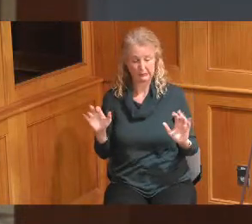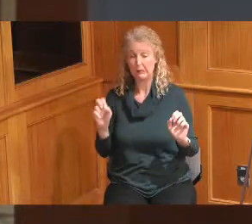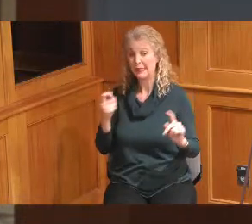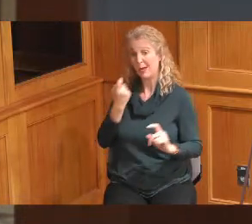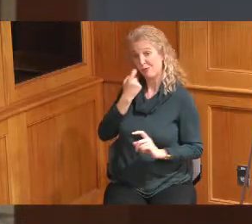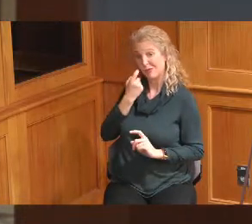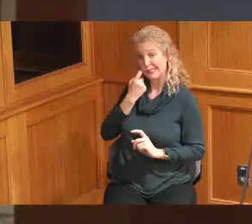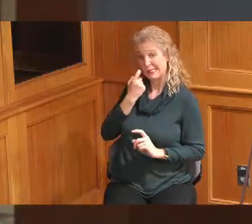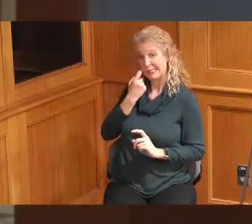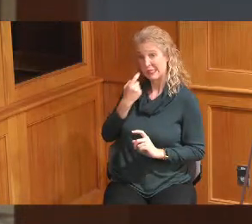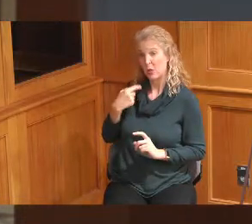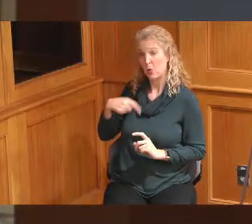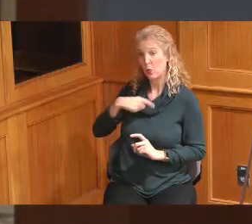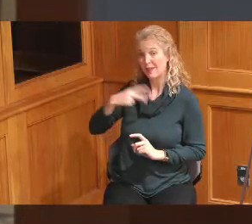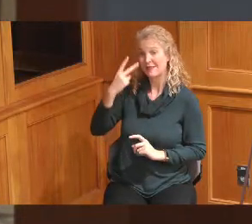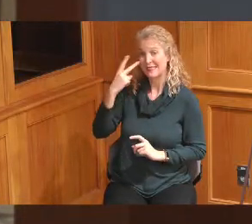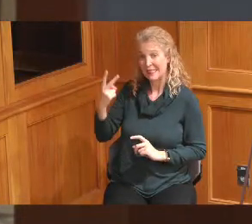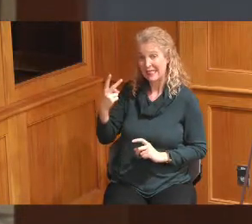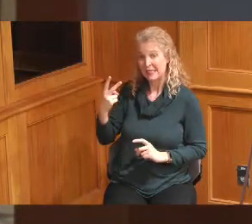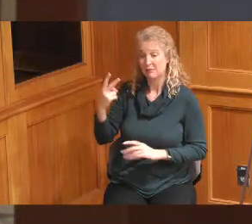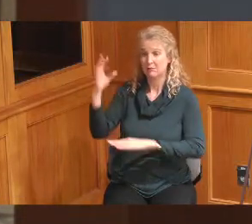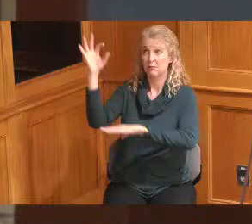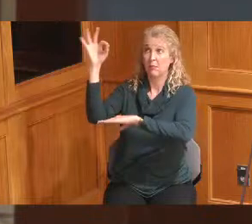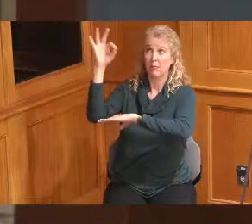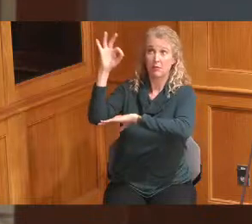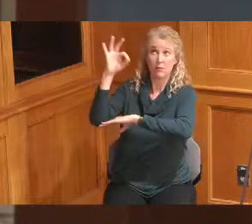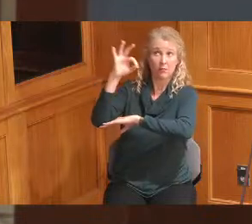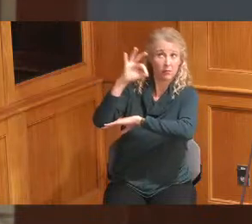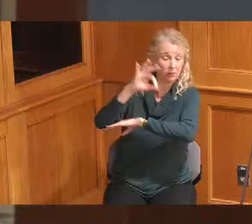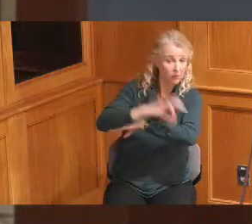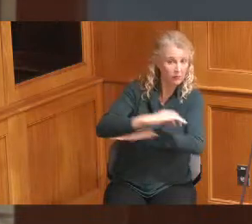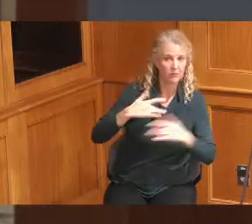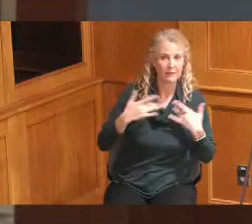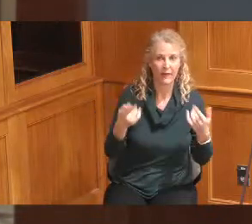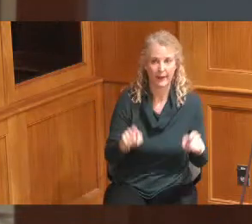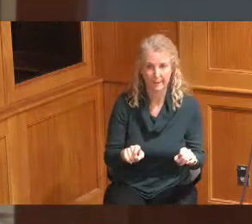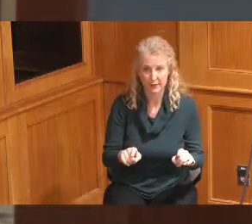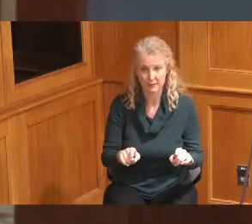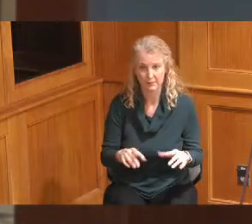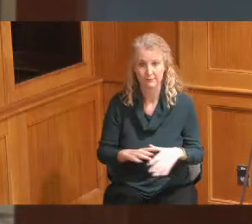of after dark events and I don't know about you maybe you're a lighter sweeper than I am and I've